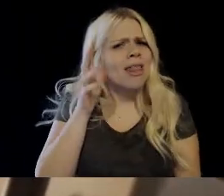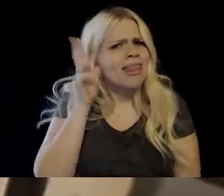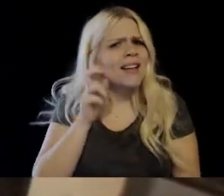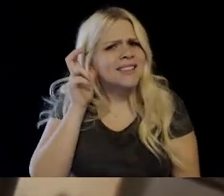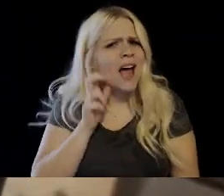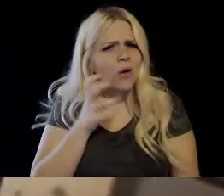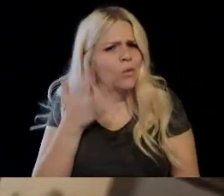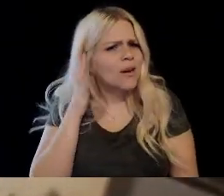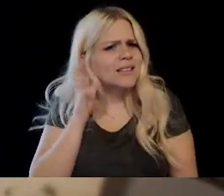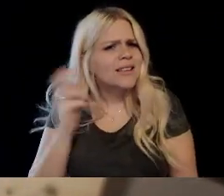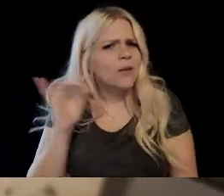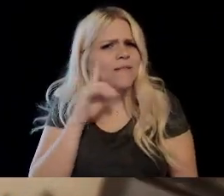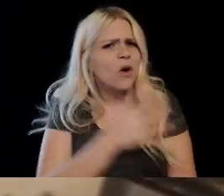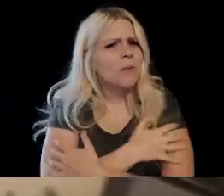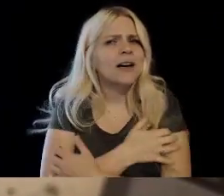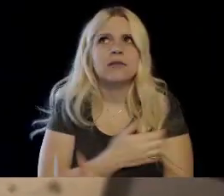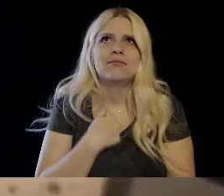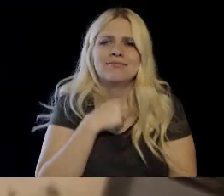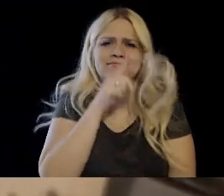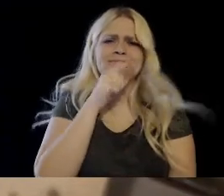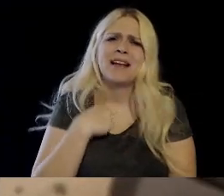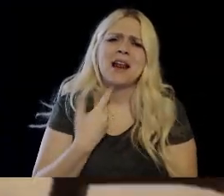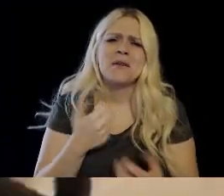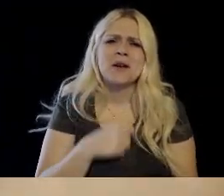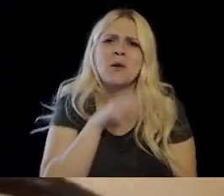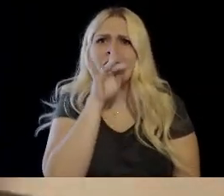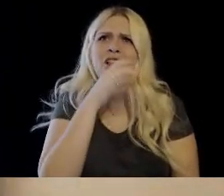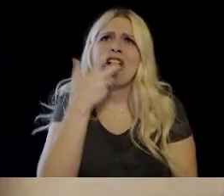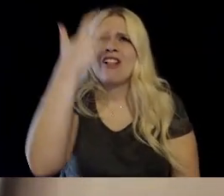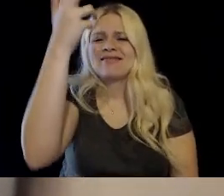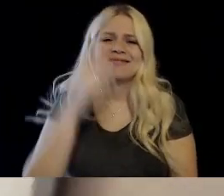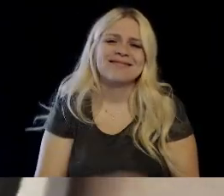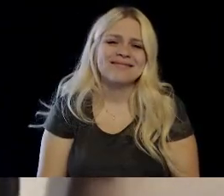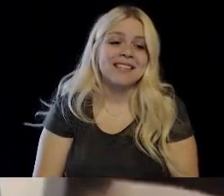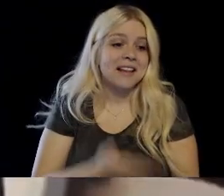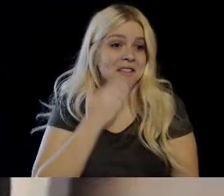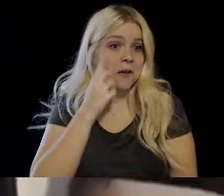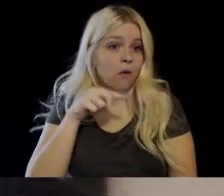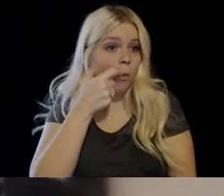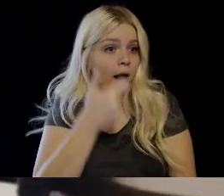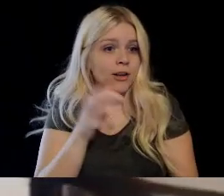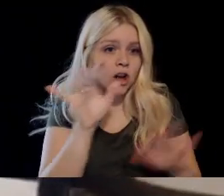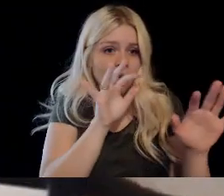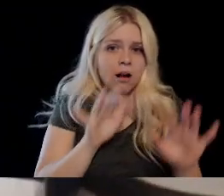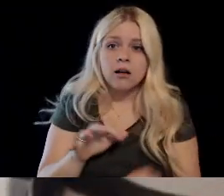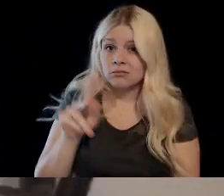for your kid Nicholas. Hello. Thanks for watching Sophie and Isabella. Is this Koda here? Joanne: No, this is LouLou.